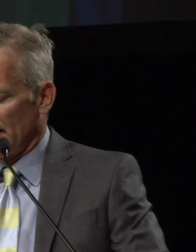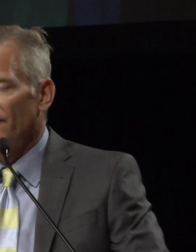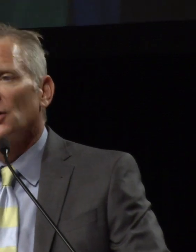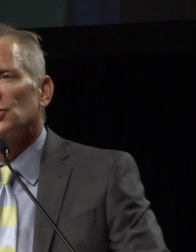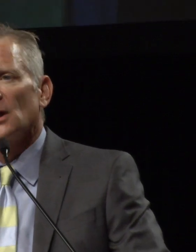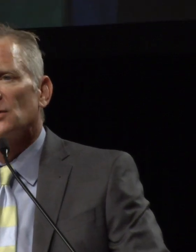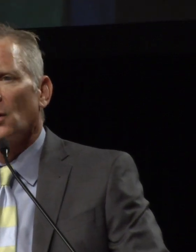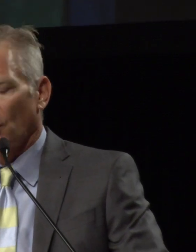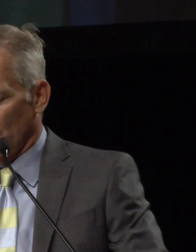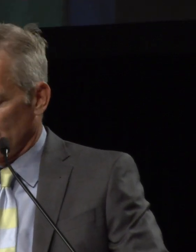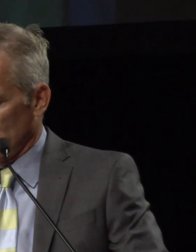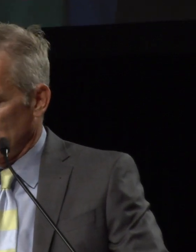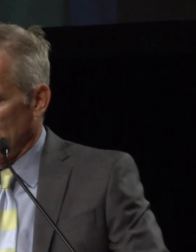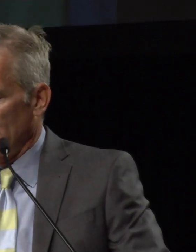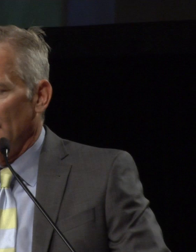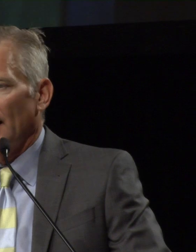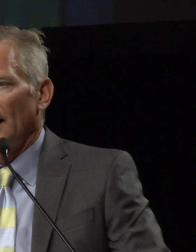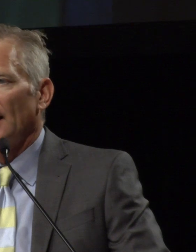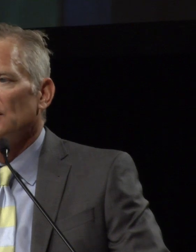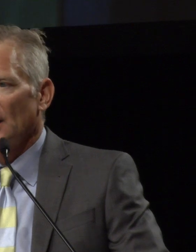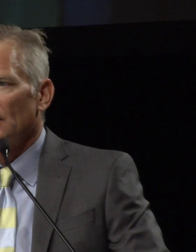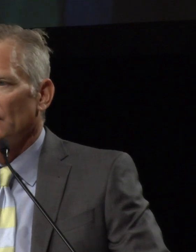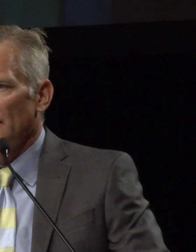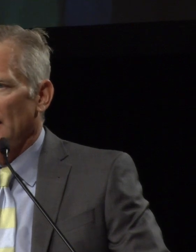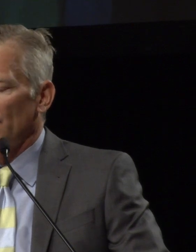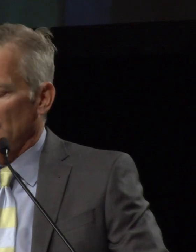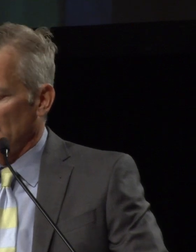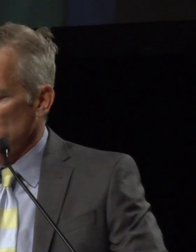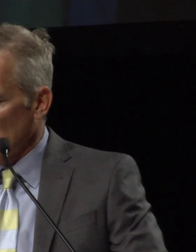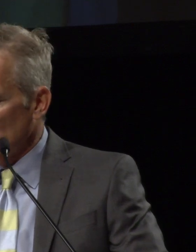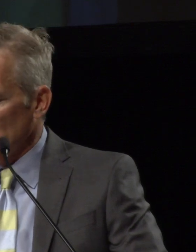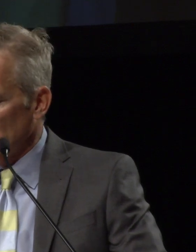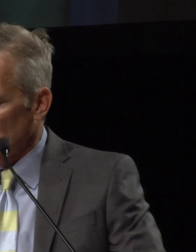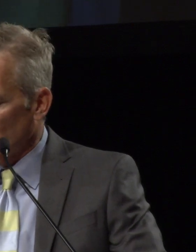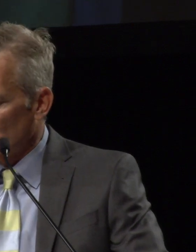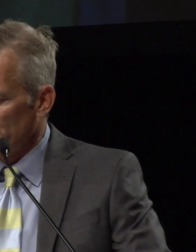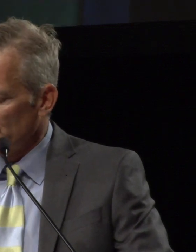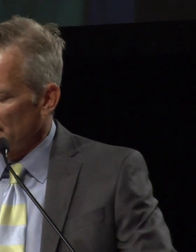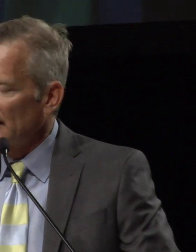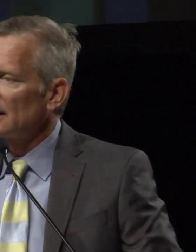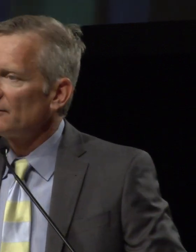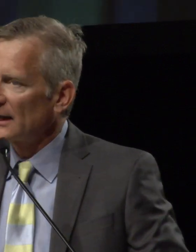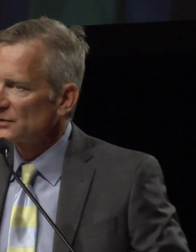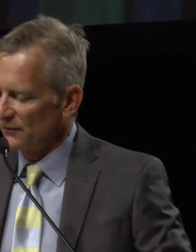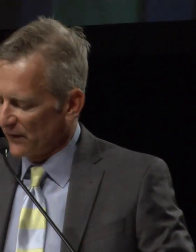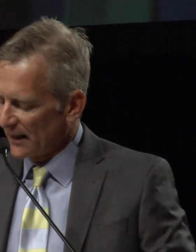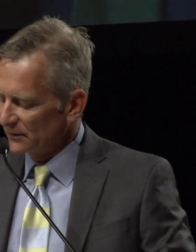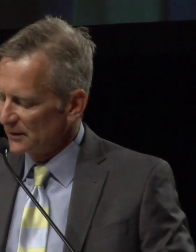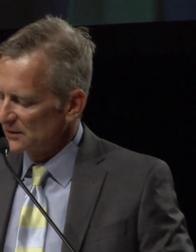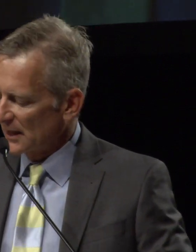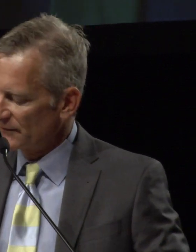FUNCTION AS A WHOLE. AND I CAN TELL YOU RIGHT NOW THAT I GENUINELY LOOK FORWARD TO MAKING "ADVANCING FACULTY AND STAFF